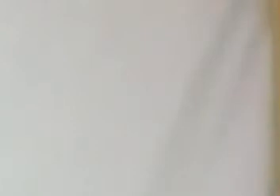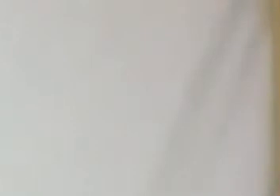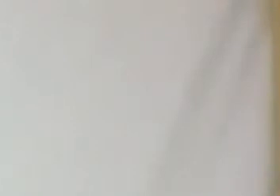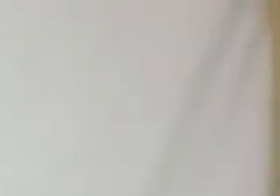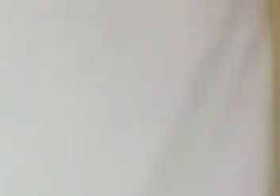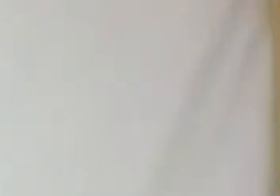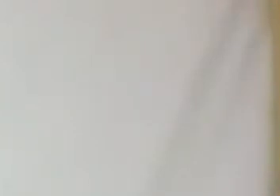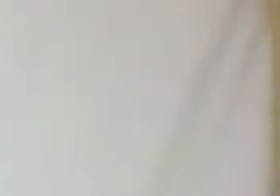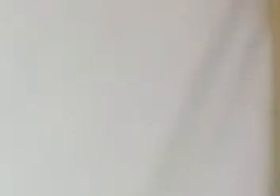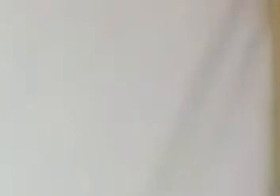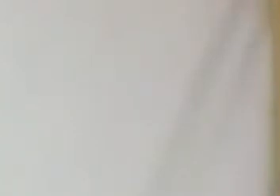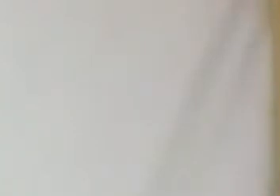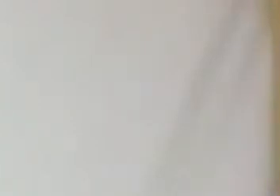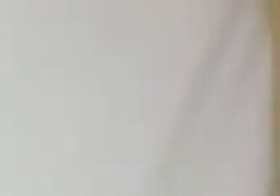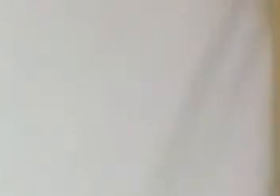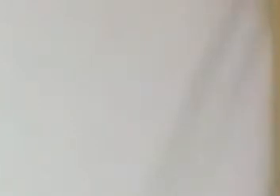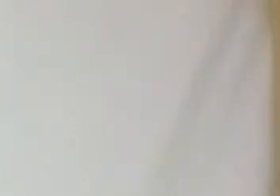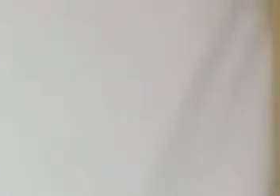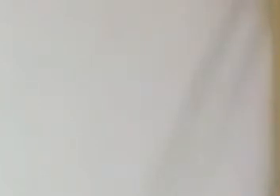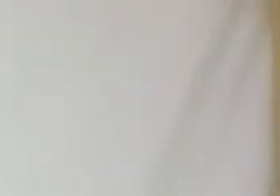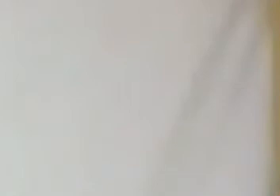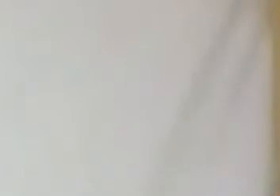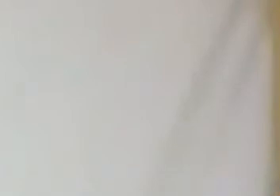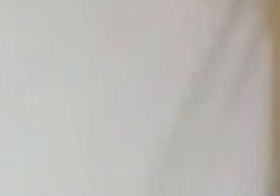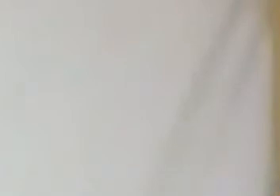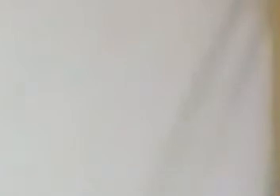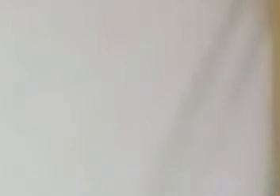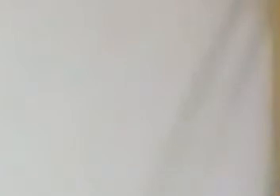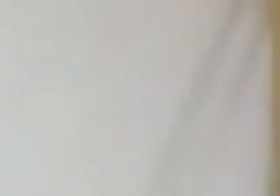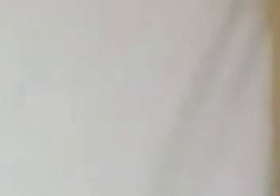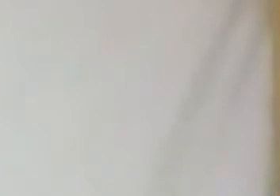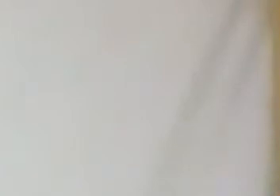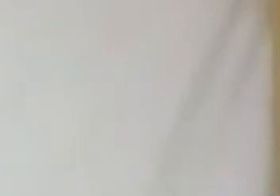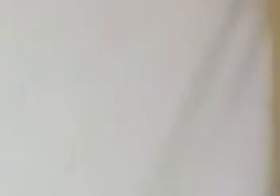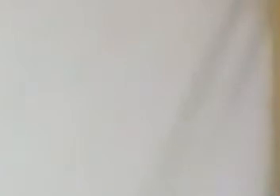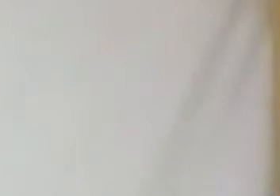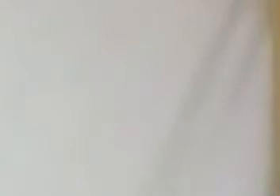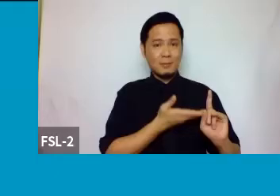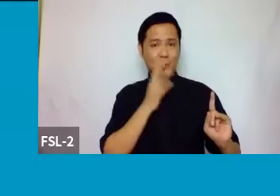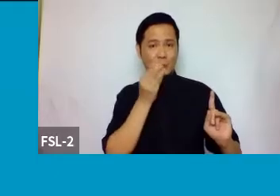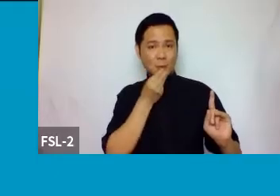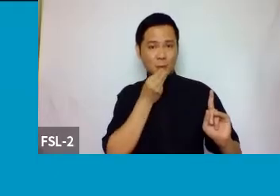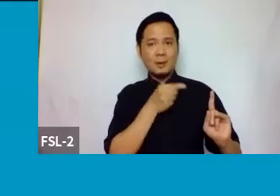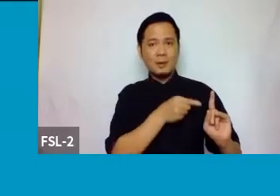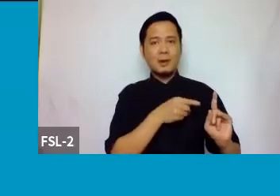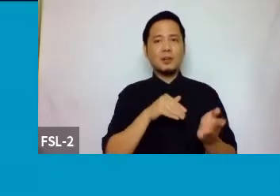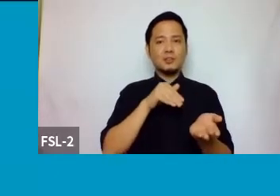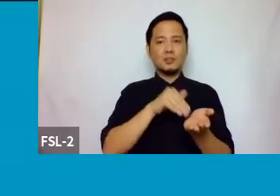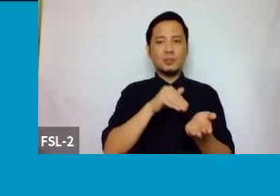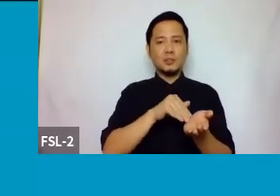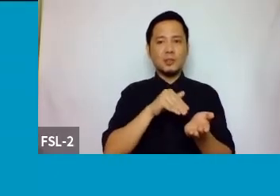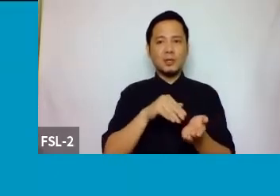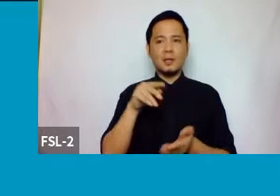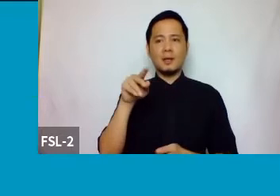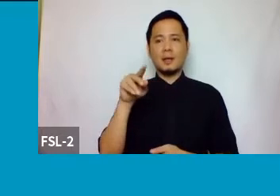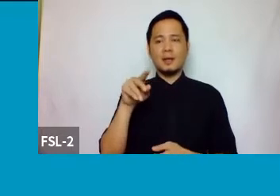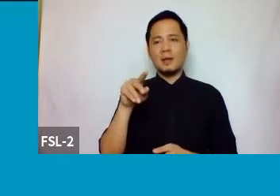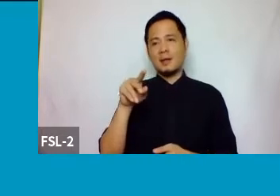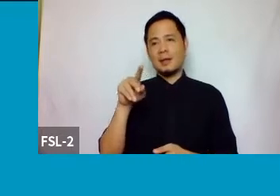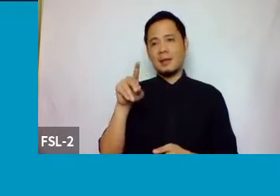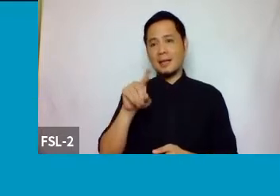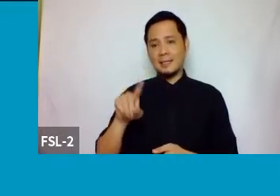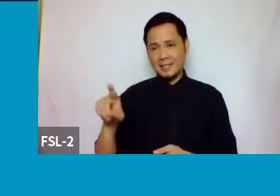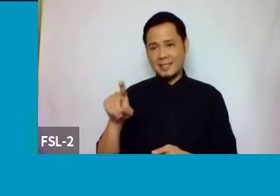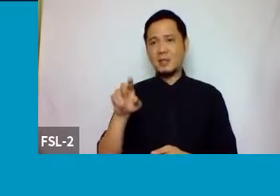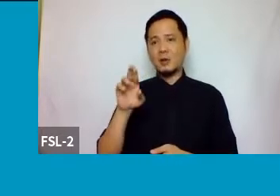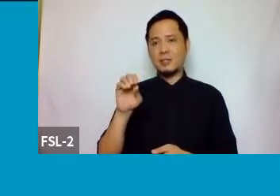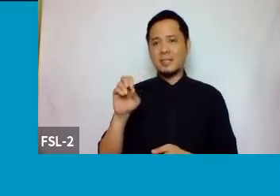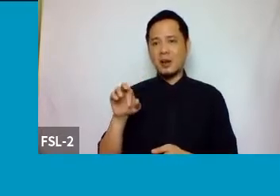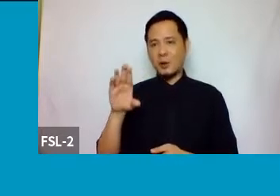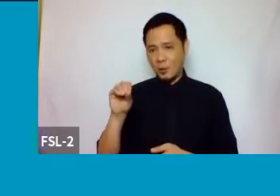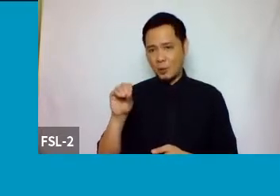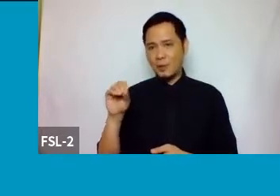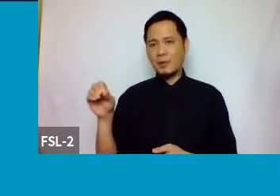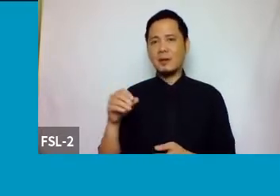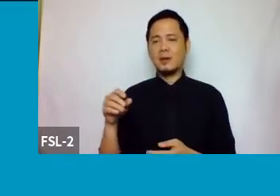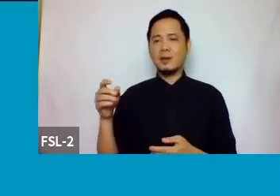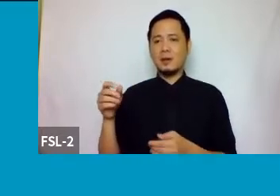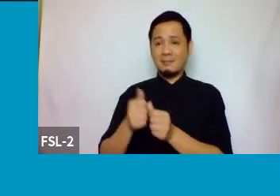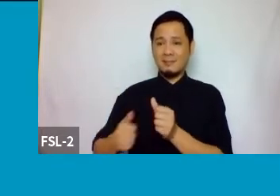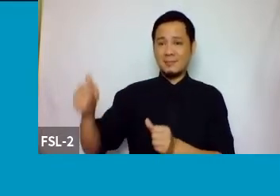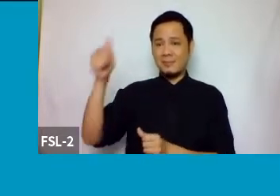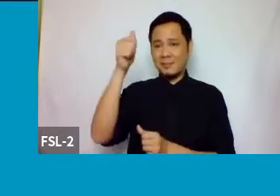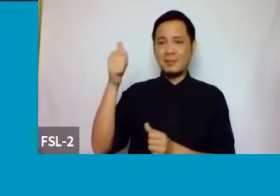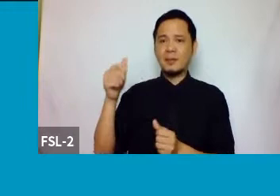Okay for our next speaker, I would like to call on Doc Kezia Rosario from the Secretariat of the National Vaccination Operation Center of the Department of Health.